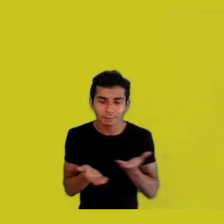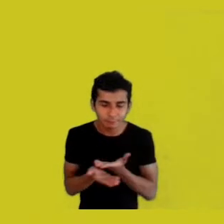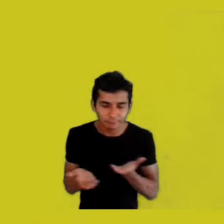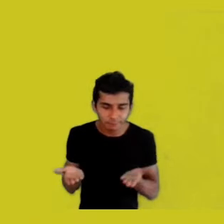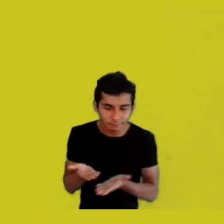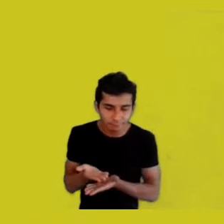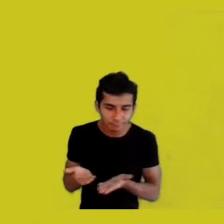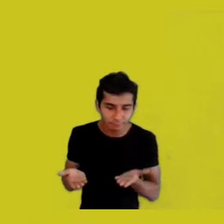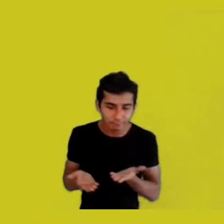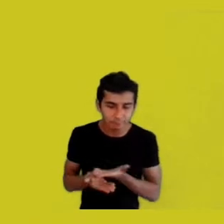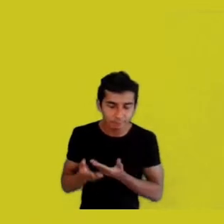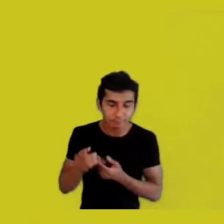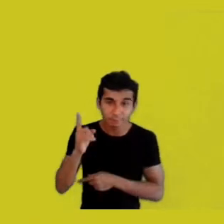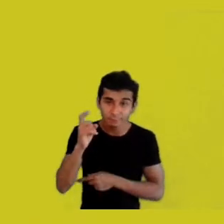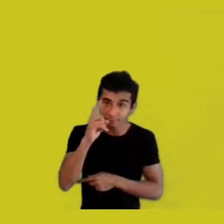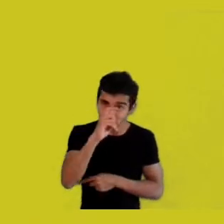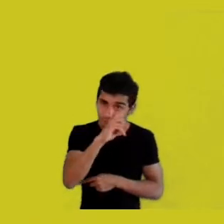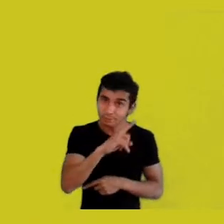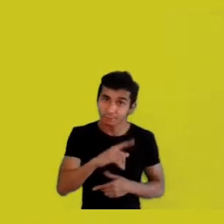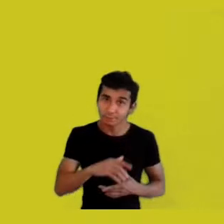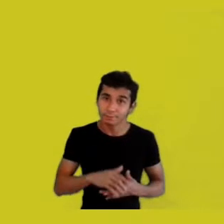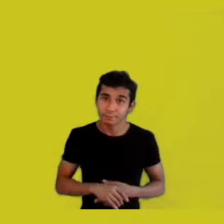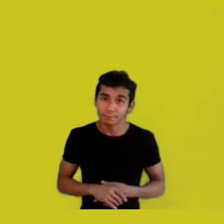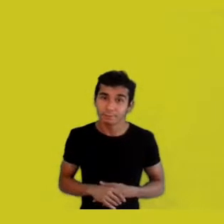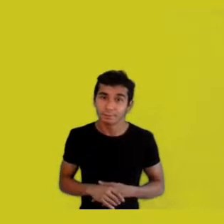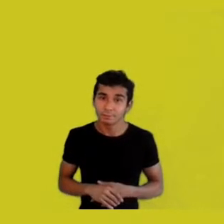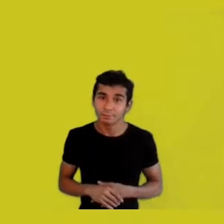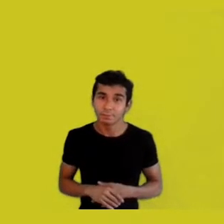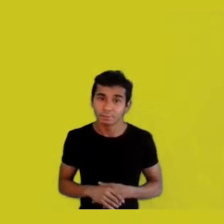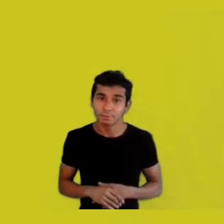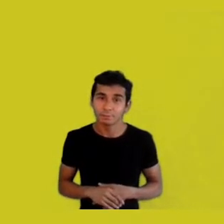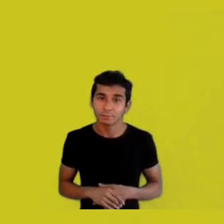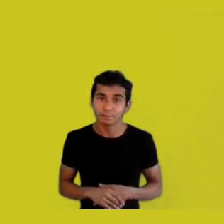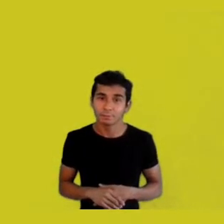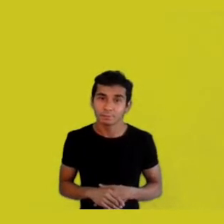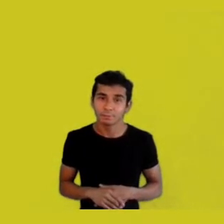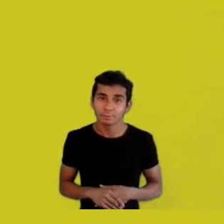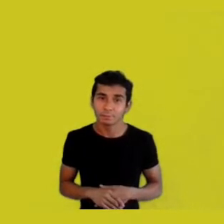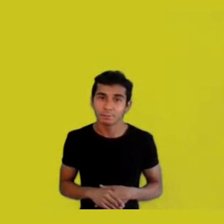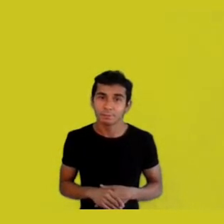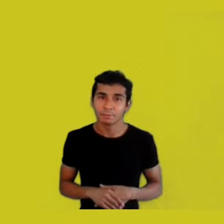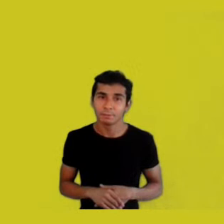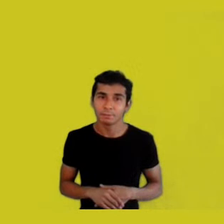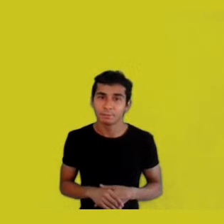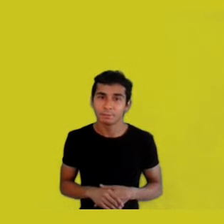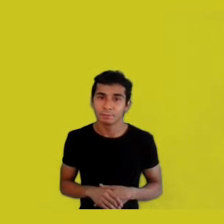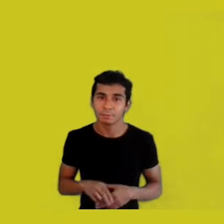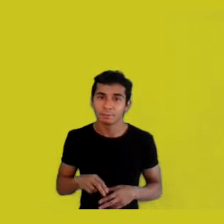in an experience that we can label, grosso modo, Brazilian.